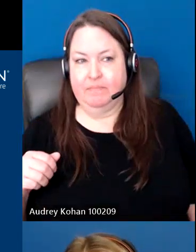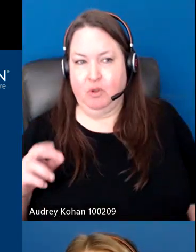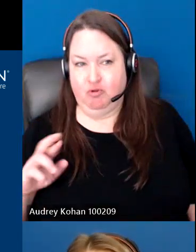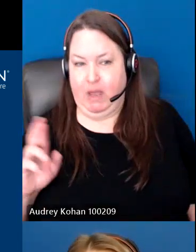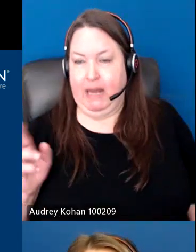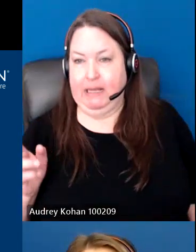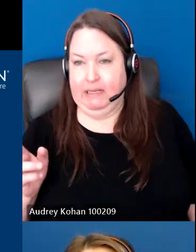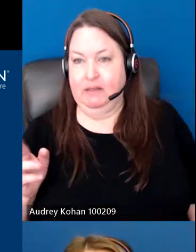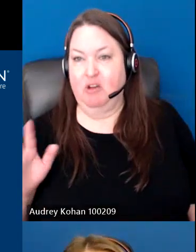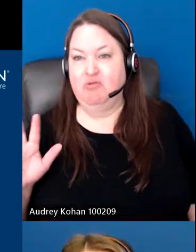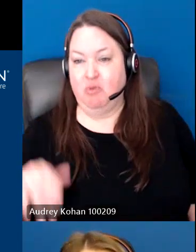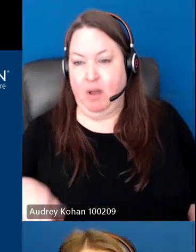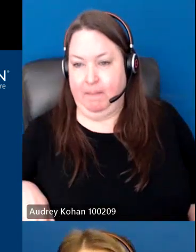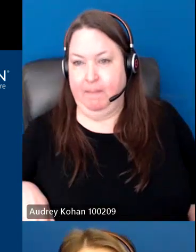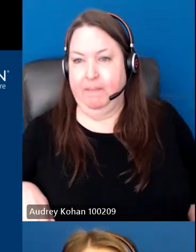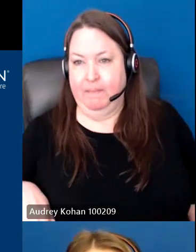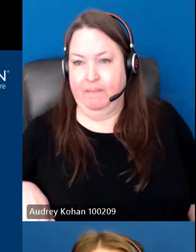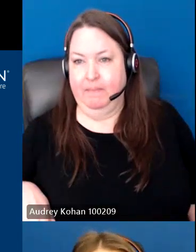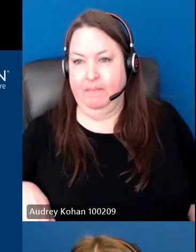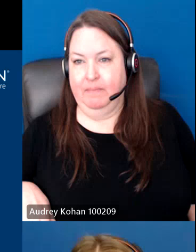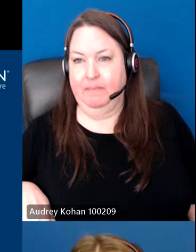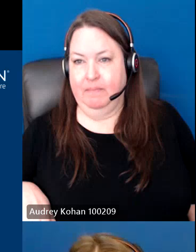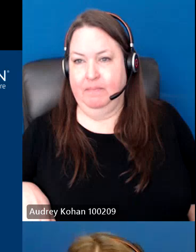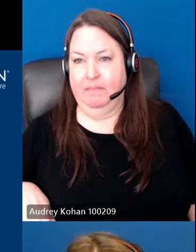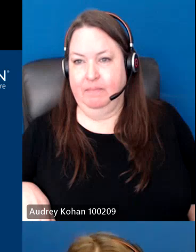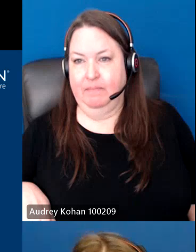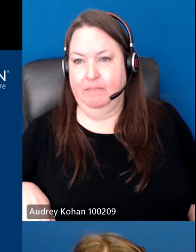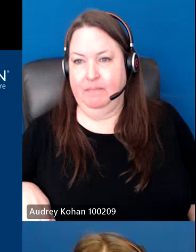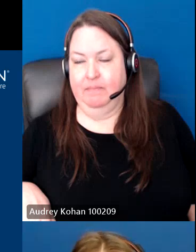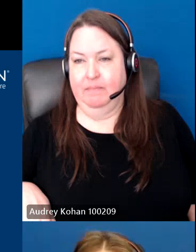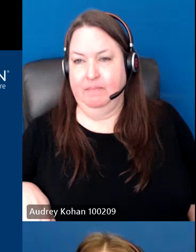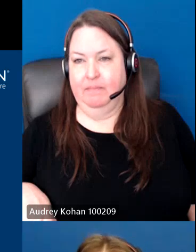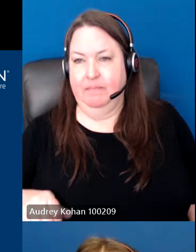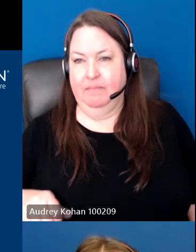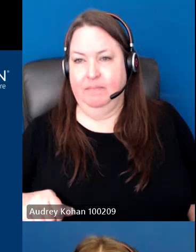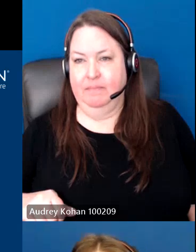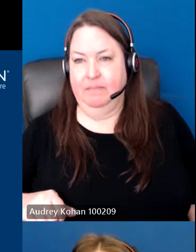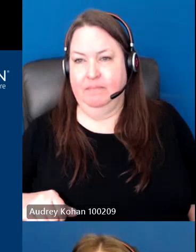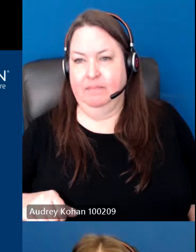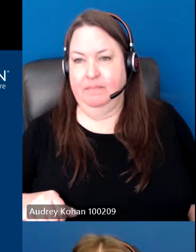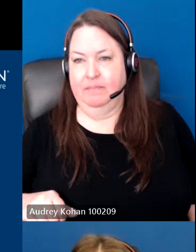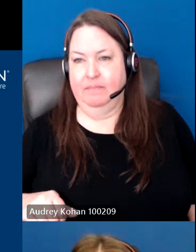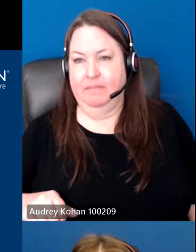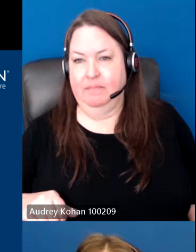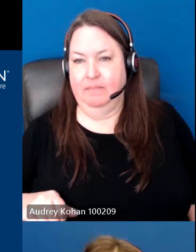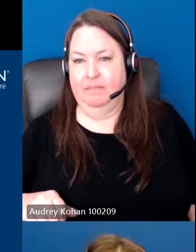are being used how they're supposed to be used the risks that we're aware of how to identify risks